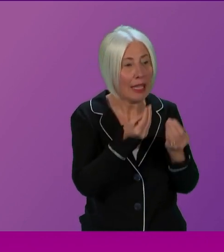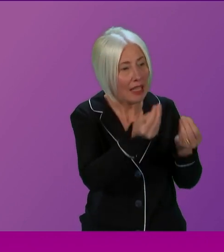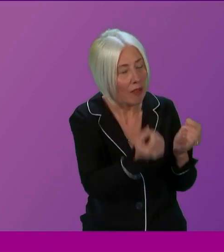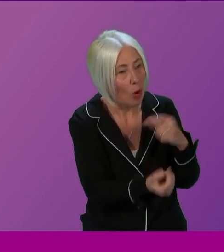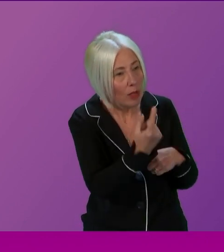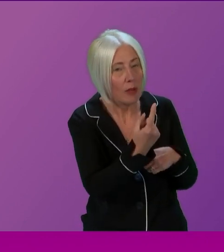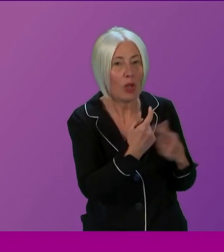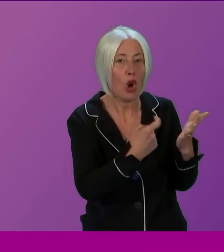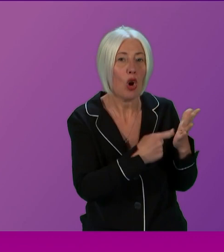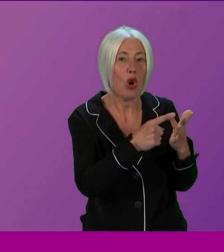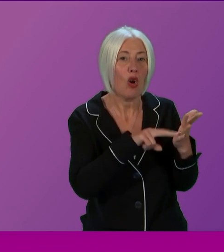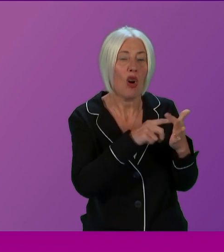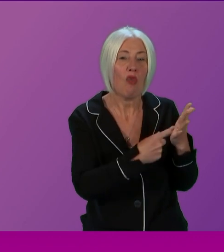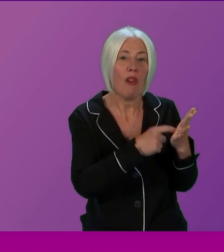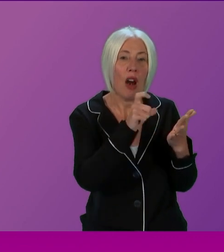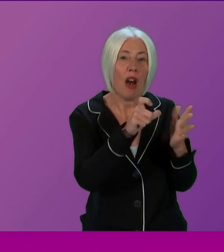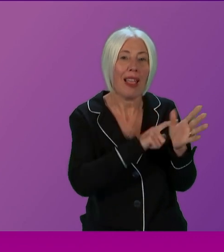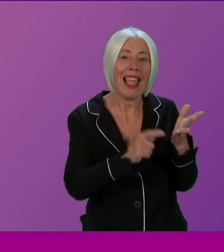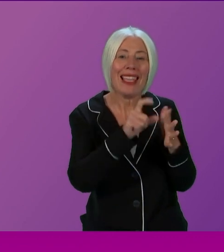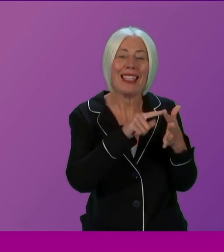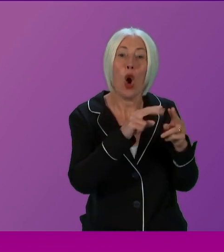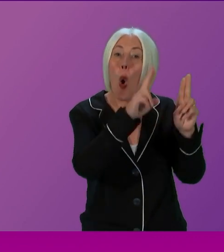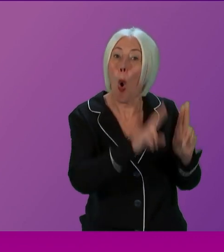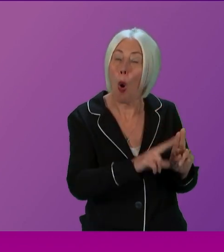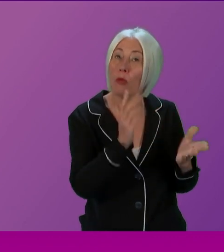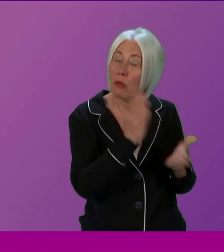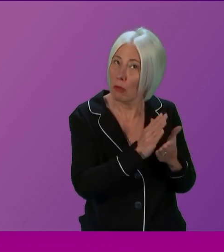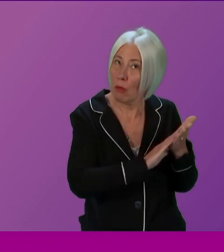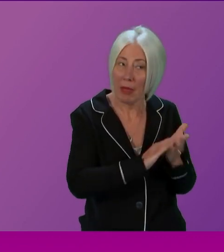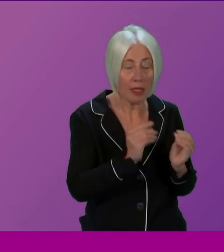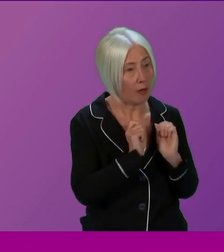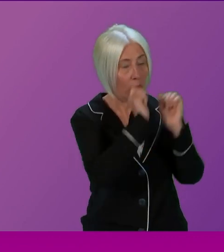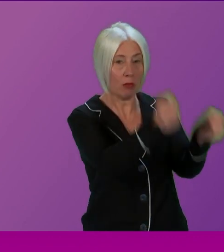Clyde Homes in youth recruitment has led to the company being awarded platinum accreditation